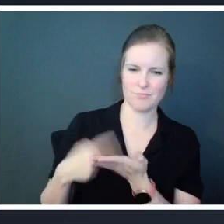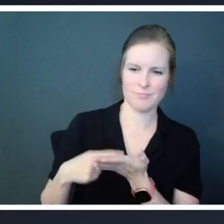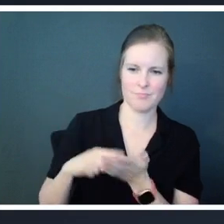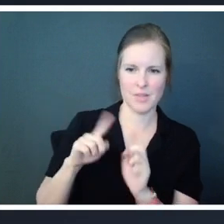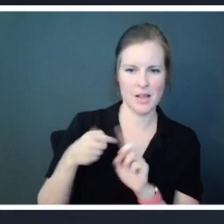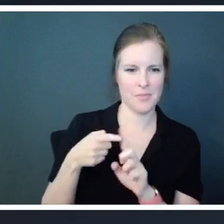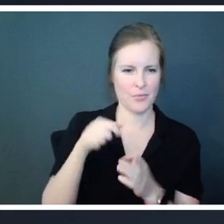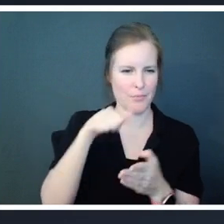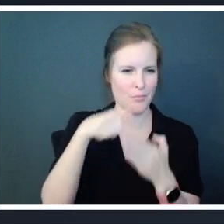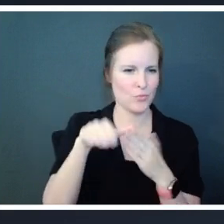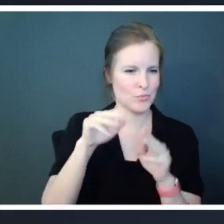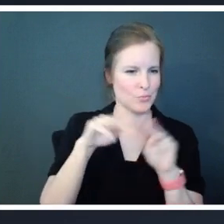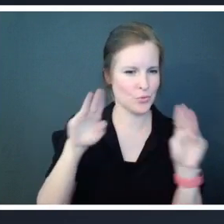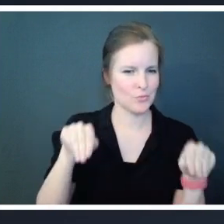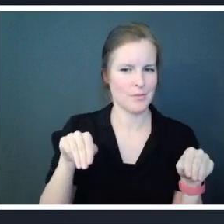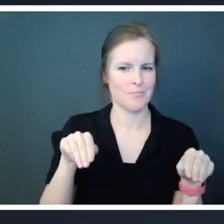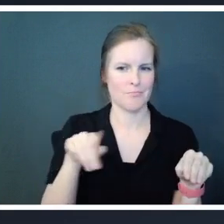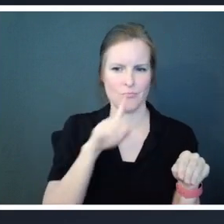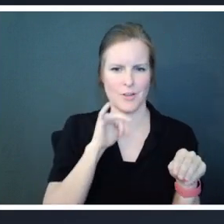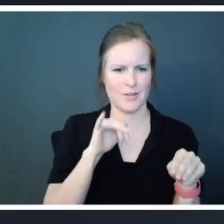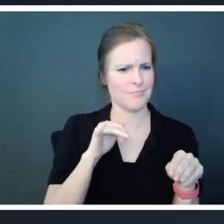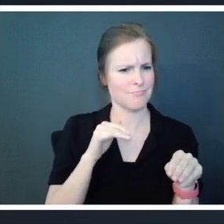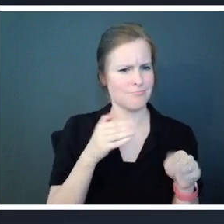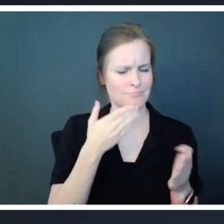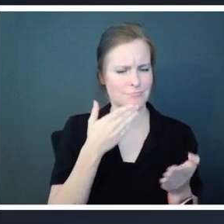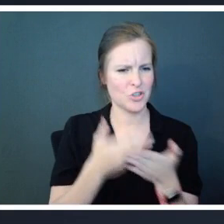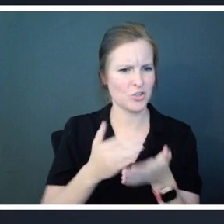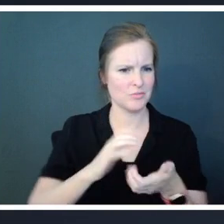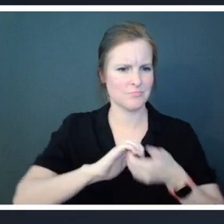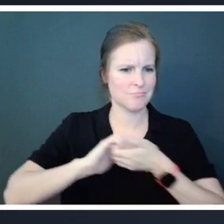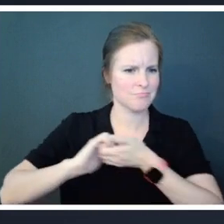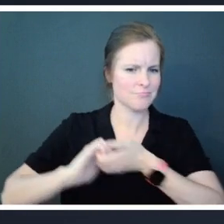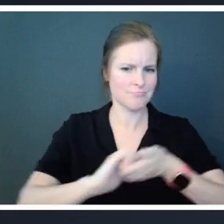really lends itself to collaborating with other Smithsonian museums, and really all